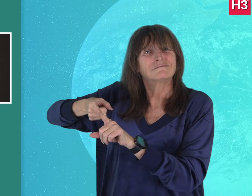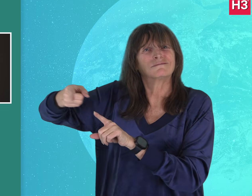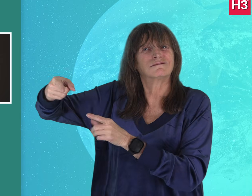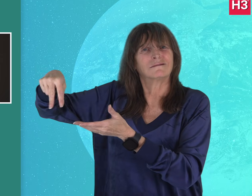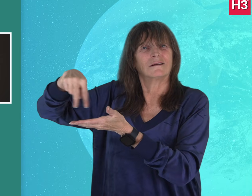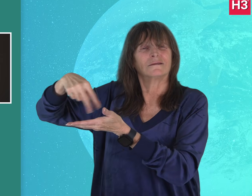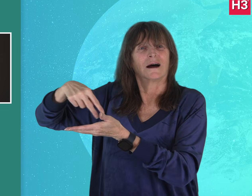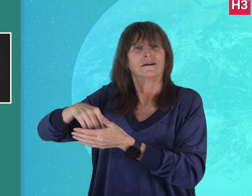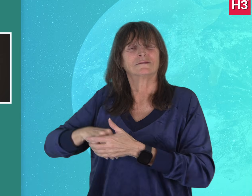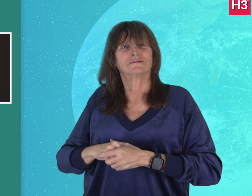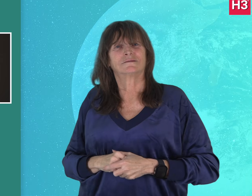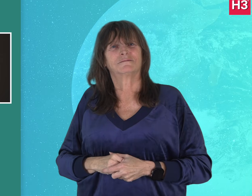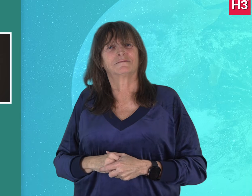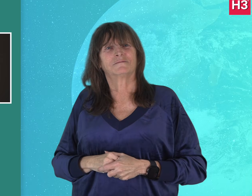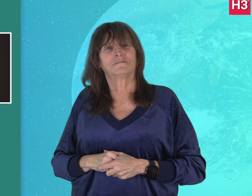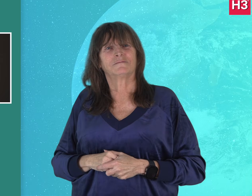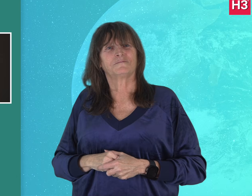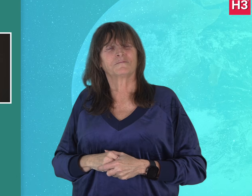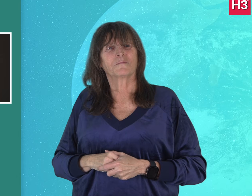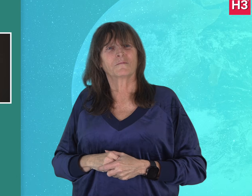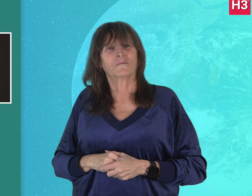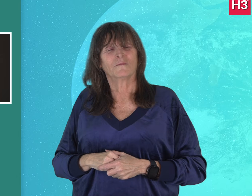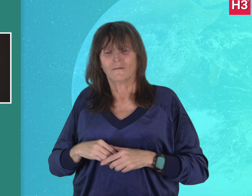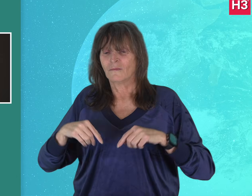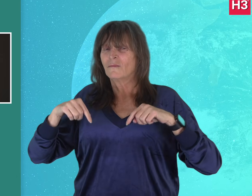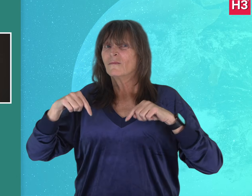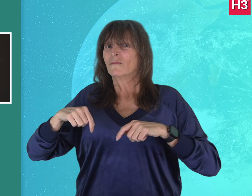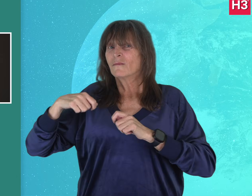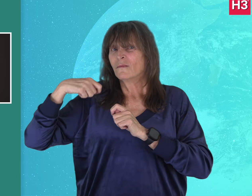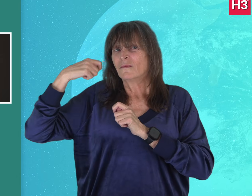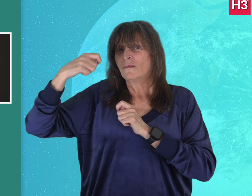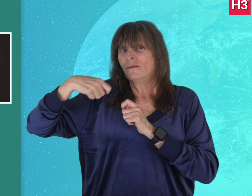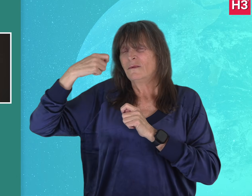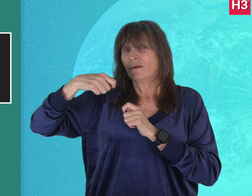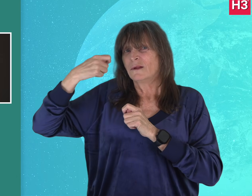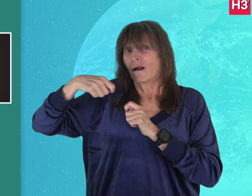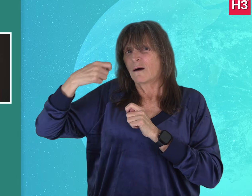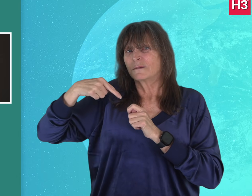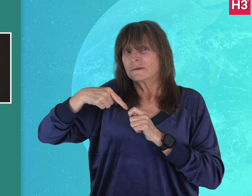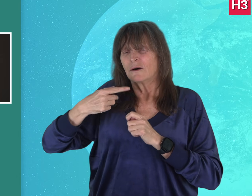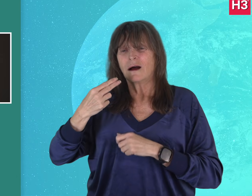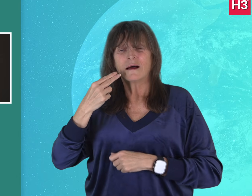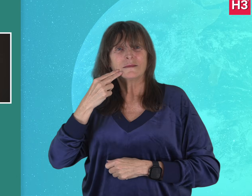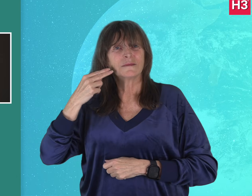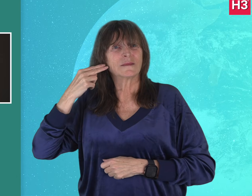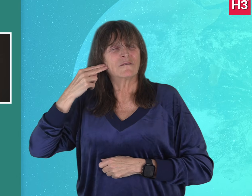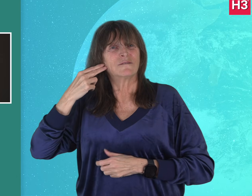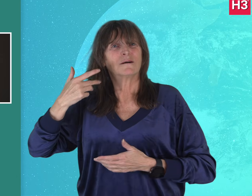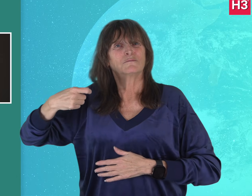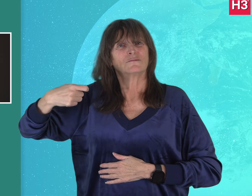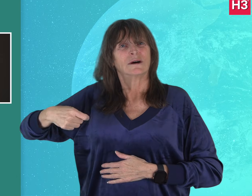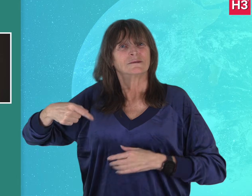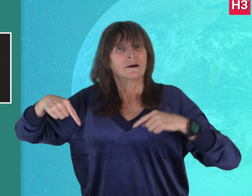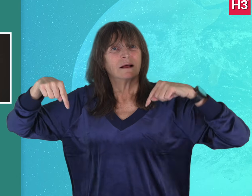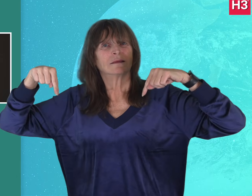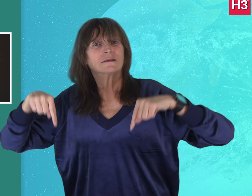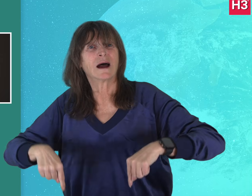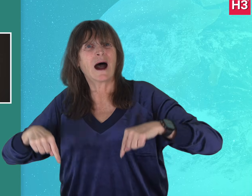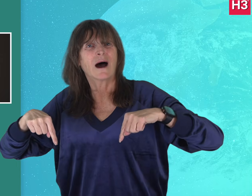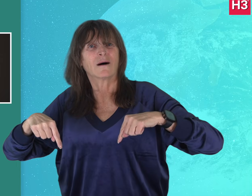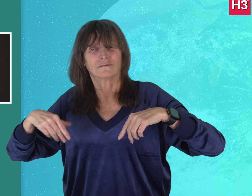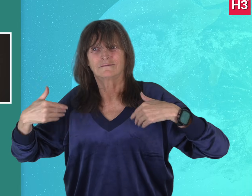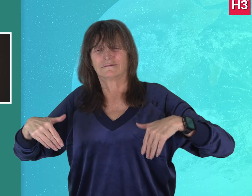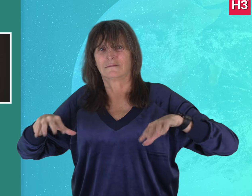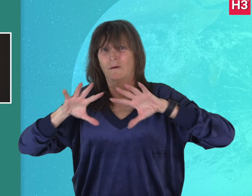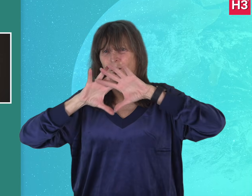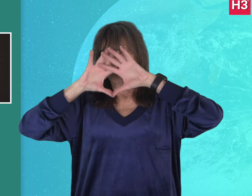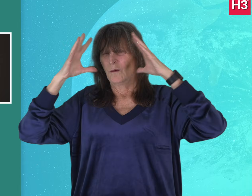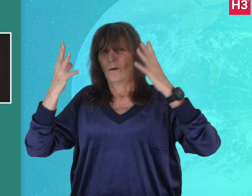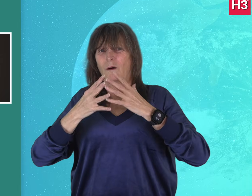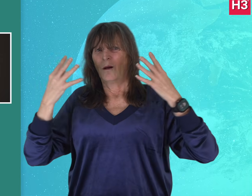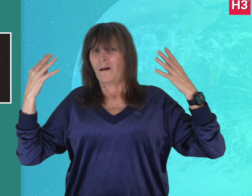belong in professional dance. The documentary “Deaf President Now”